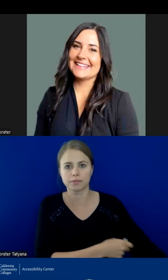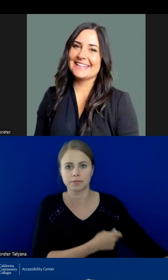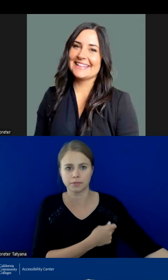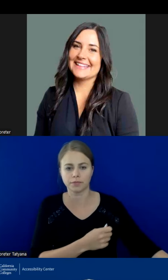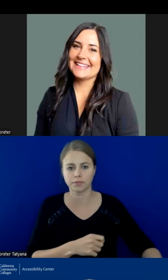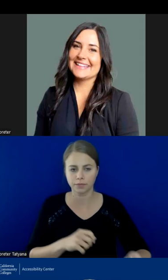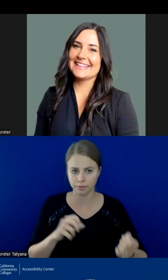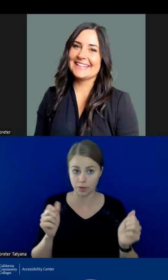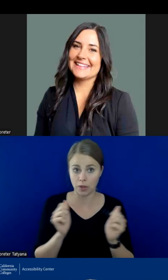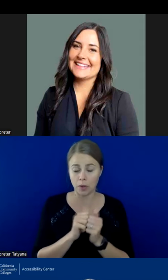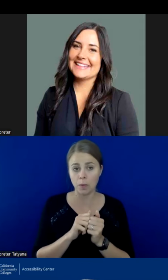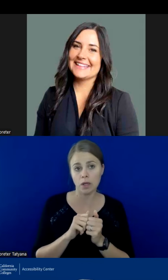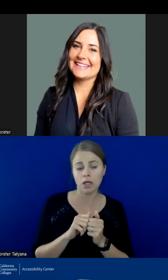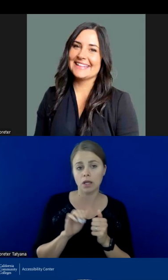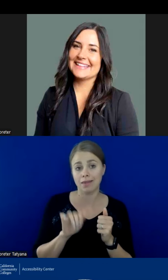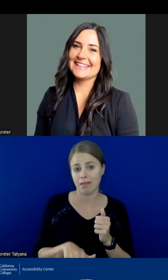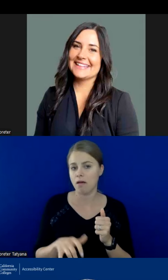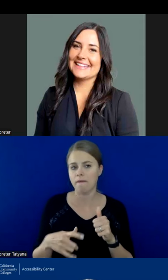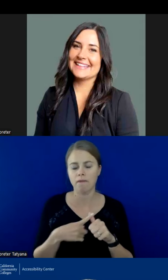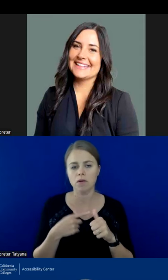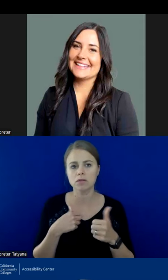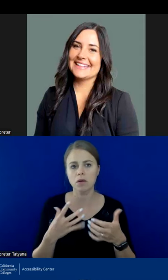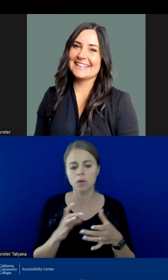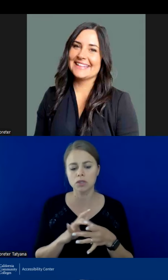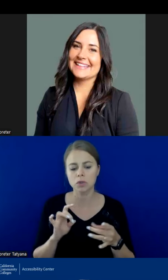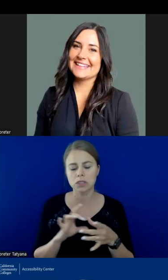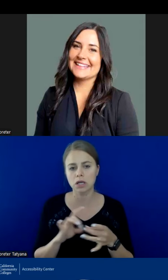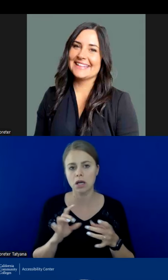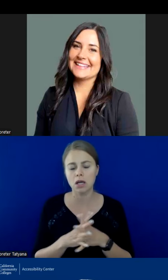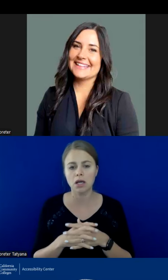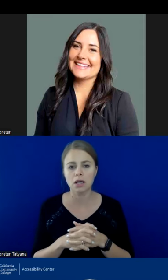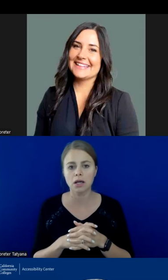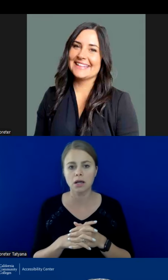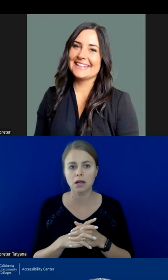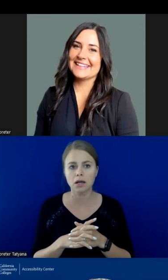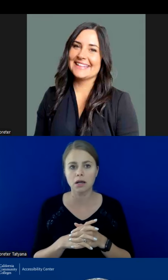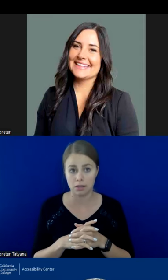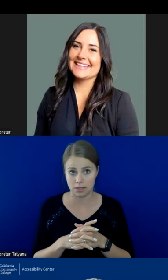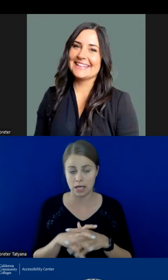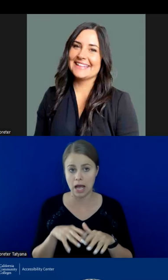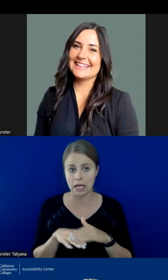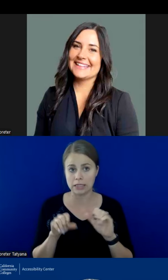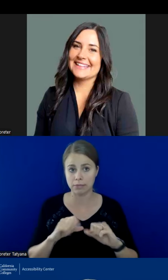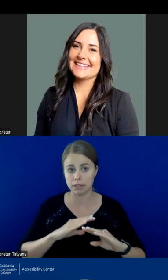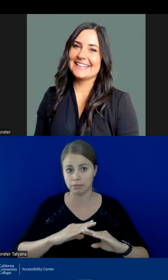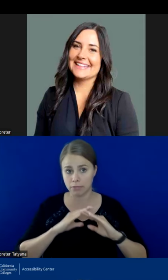With that let me first say that accessibility barrier is a vast domain